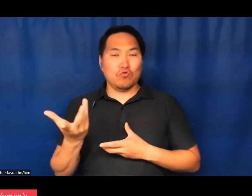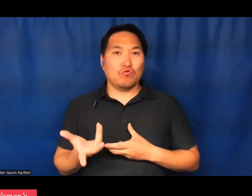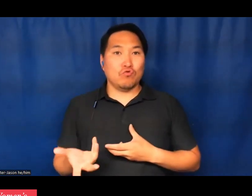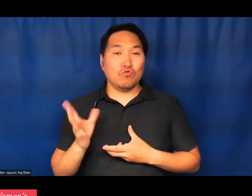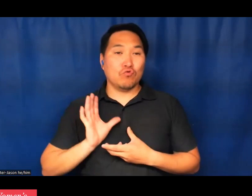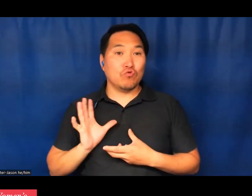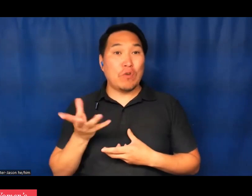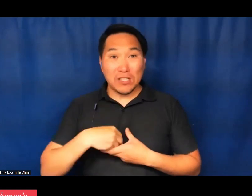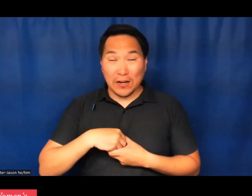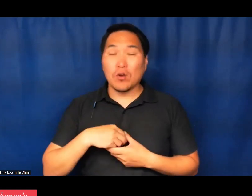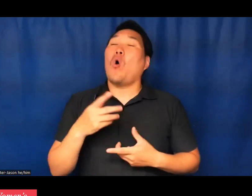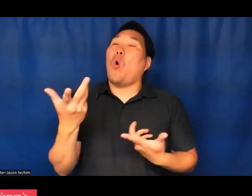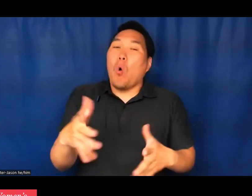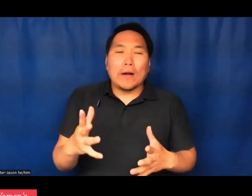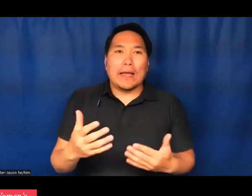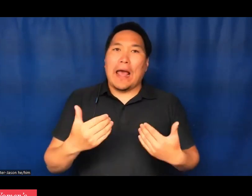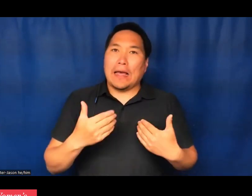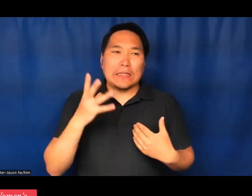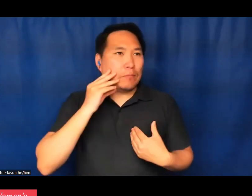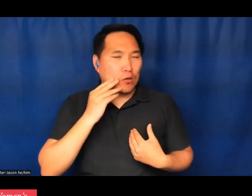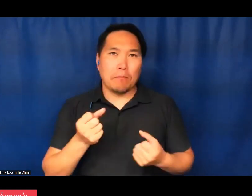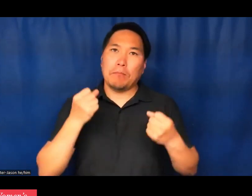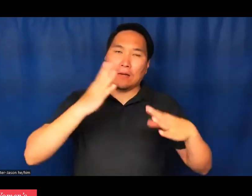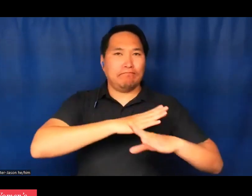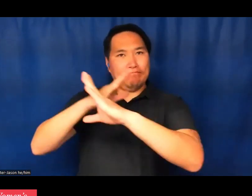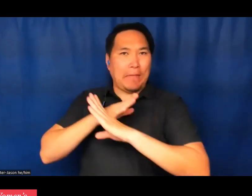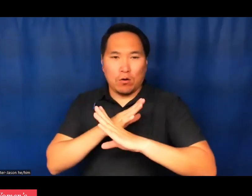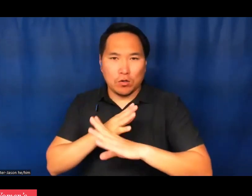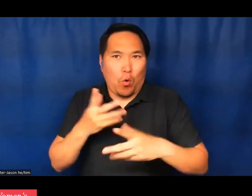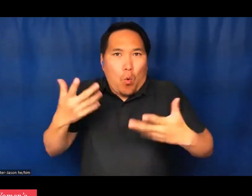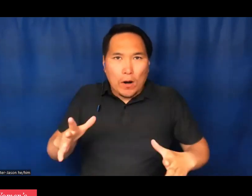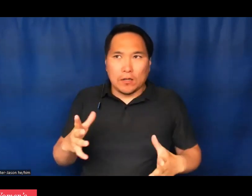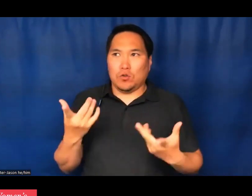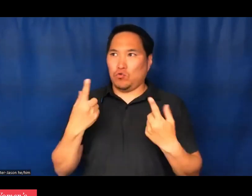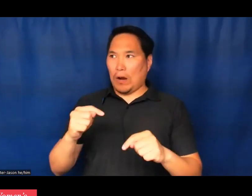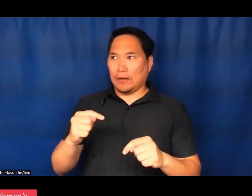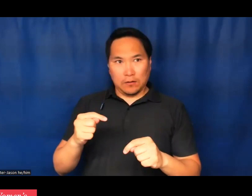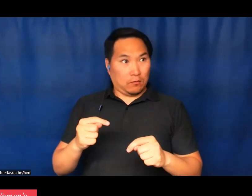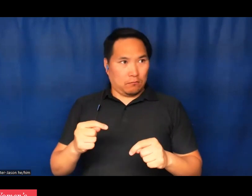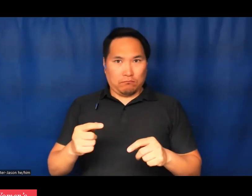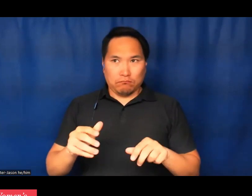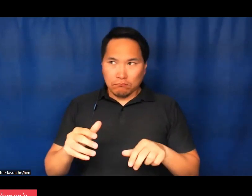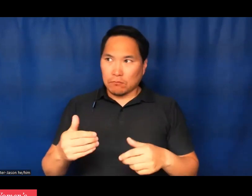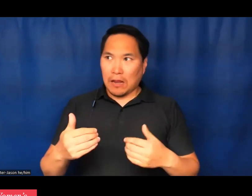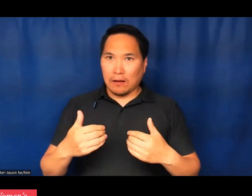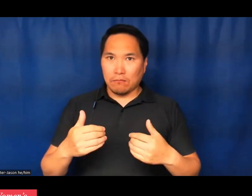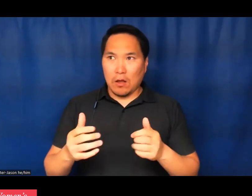already face significant hurdles to exercising their constitutional rights and reproductive